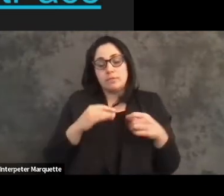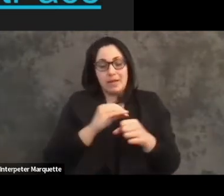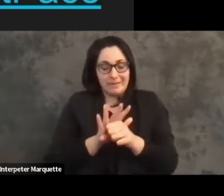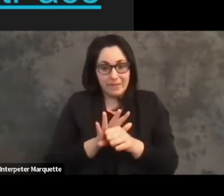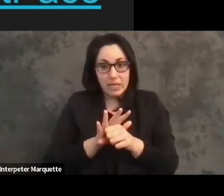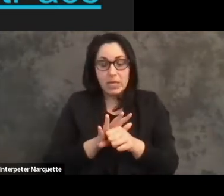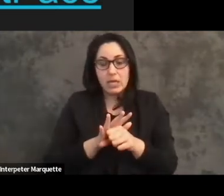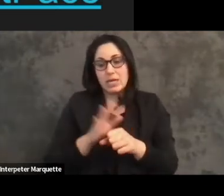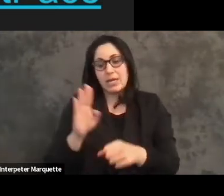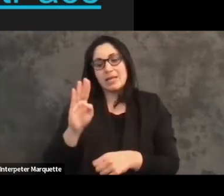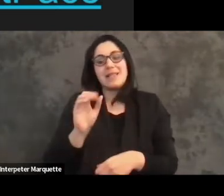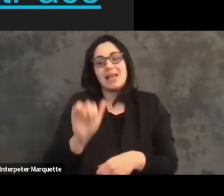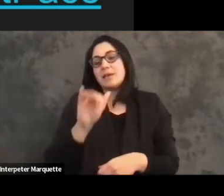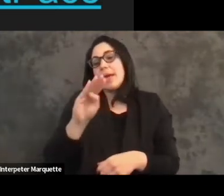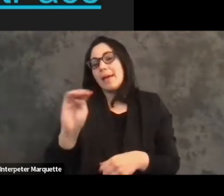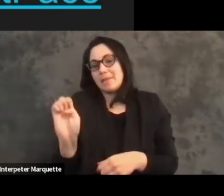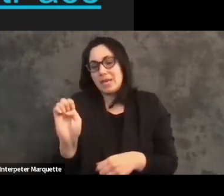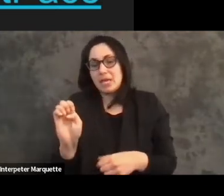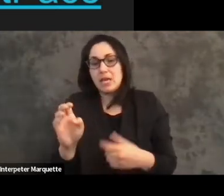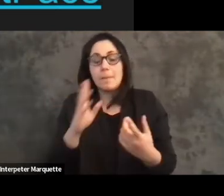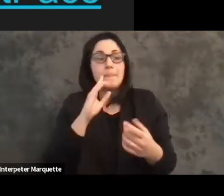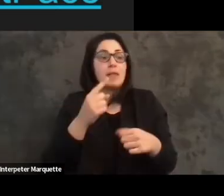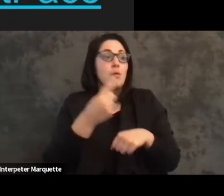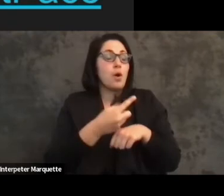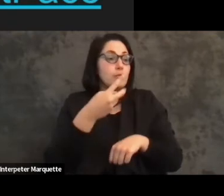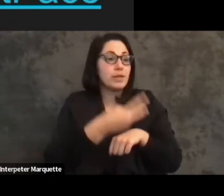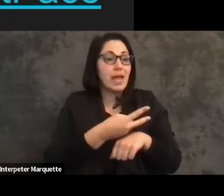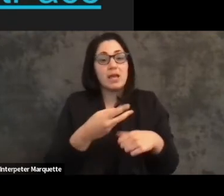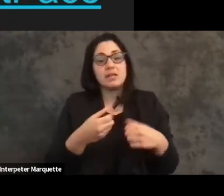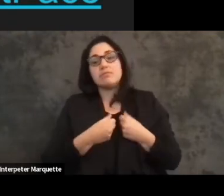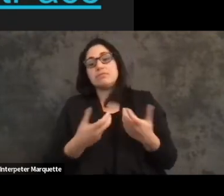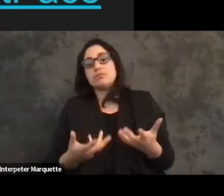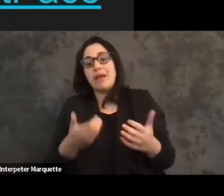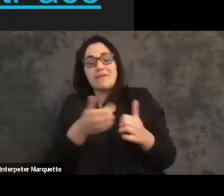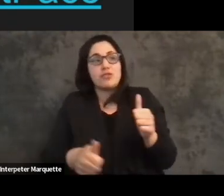find yourself fatigued, tiring more quickly, or knocked out right after or even a day or